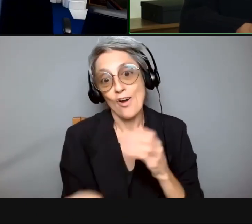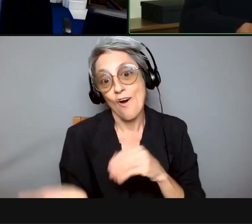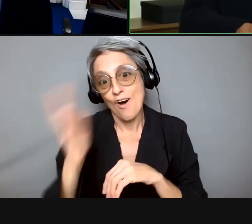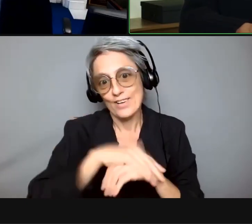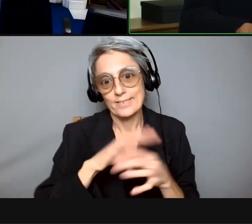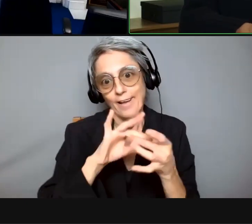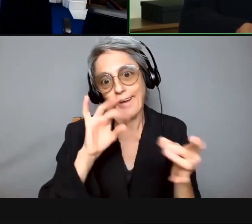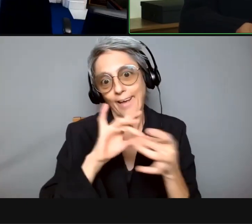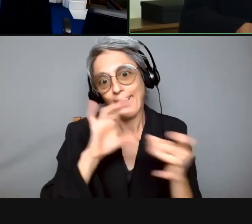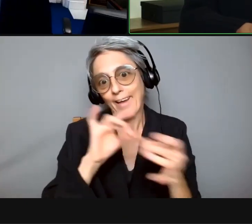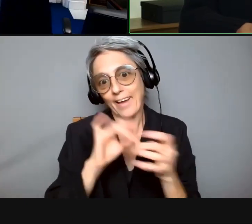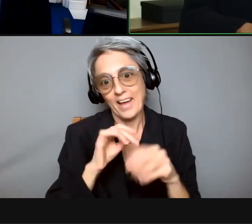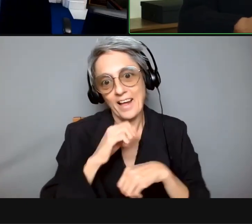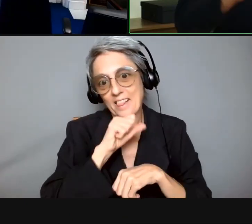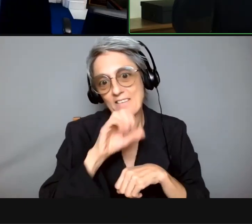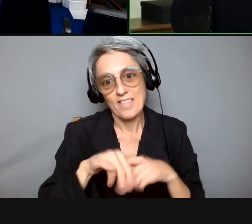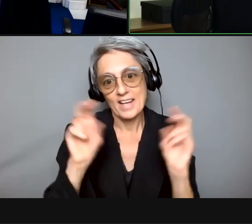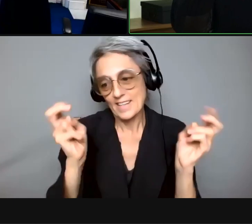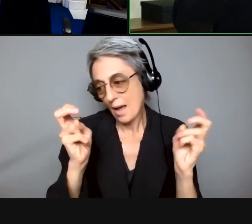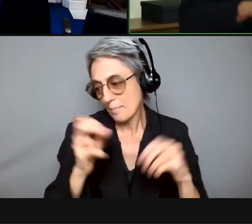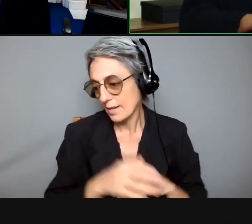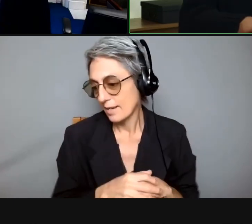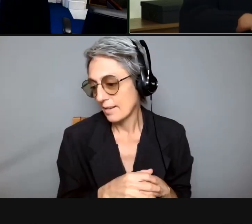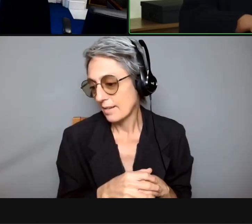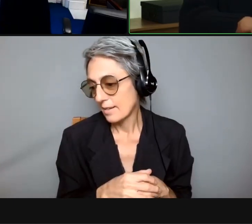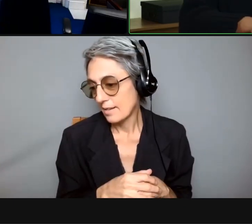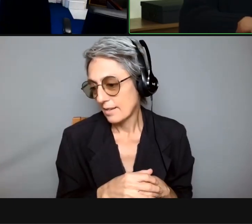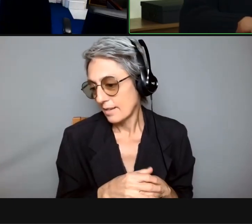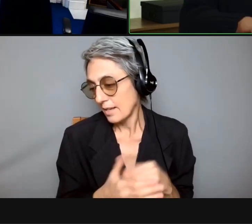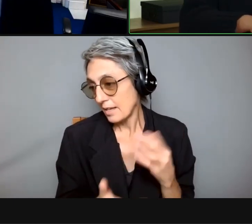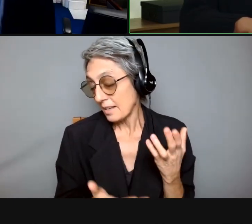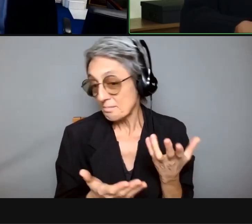It makes me happy to be a little bit back in the federal family